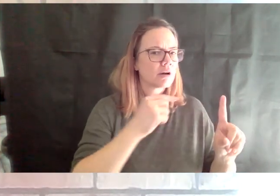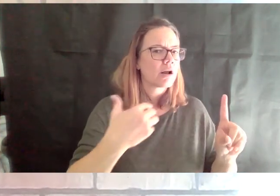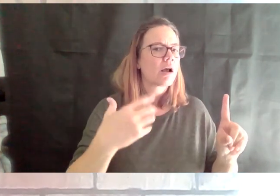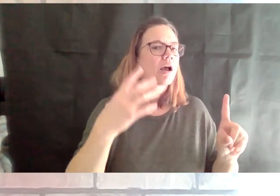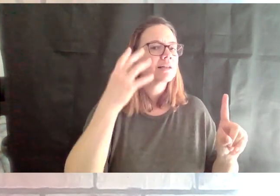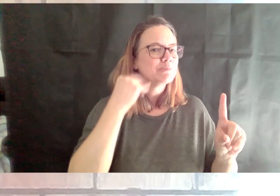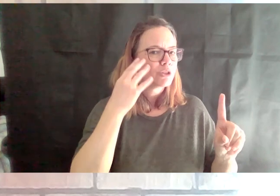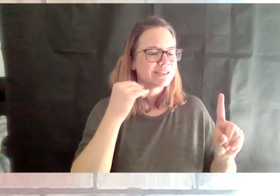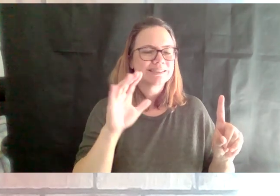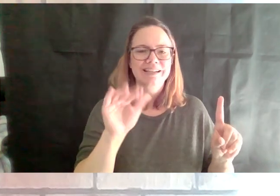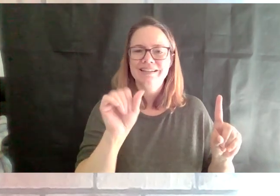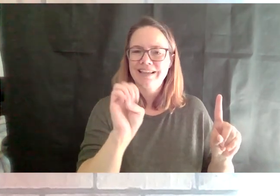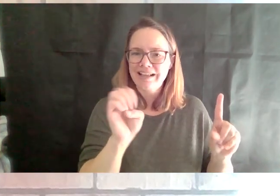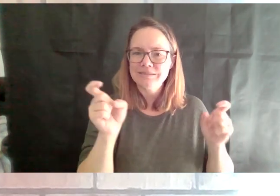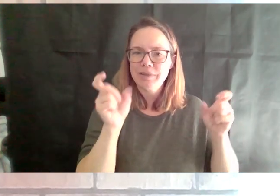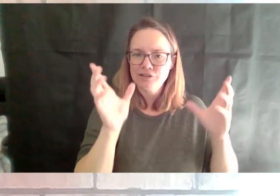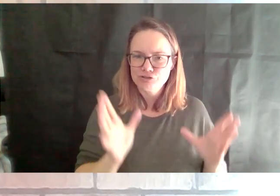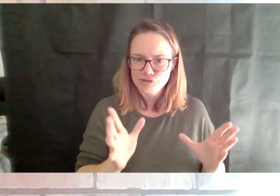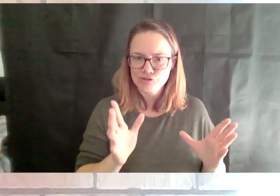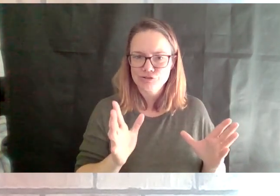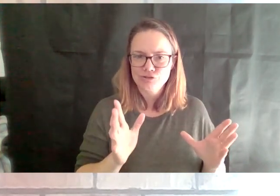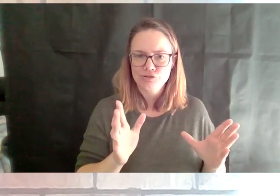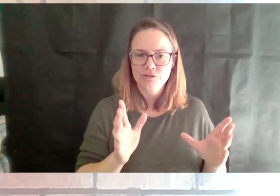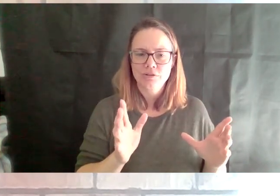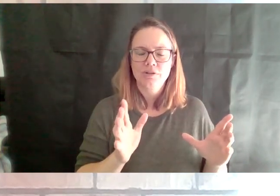and is invaluable to the work that we do.